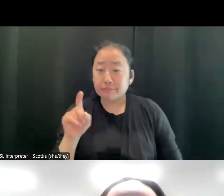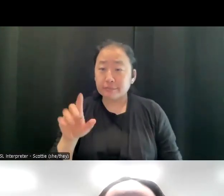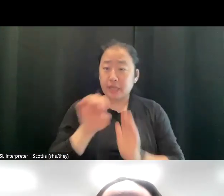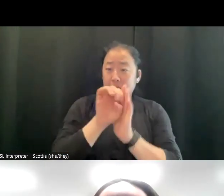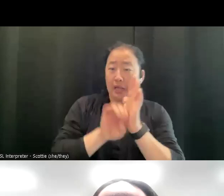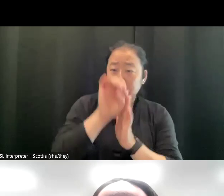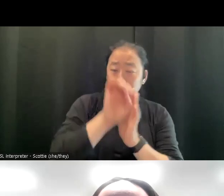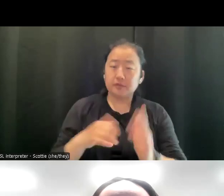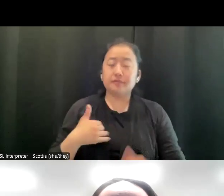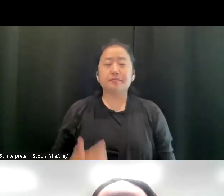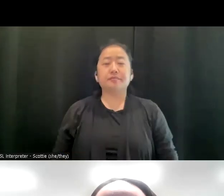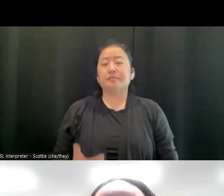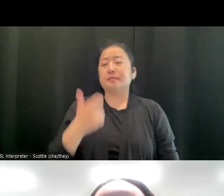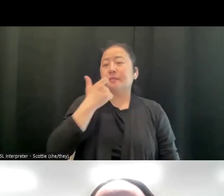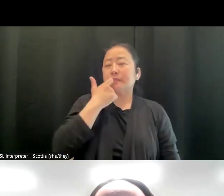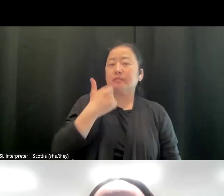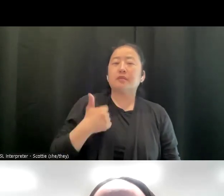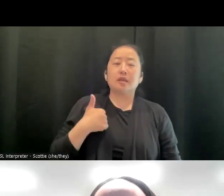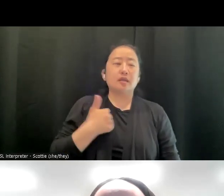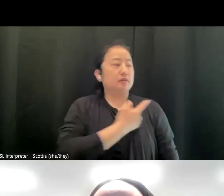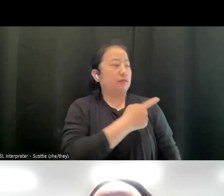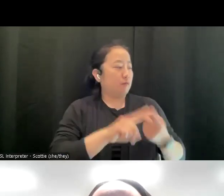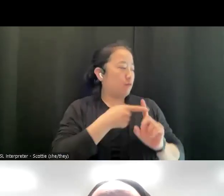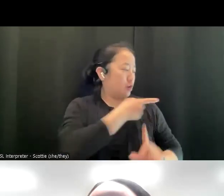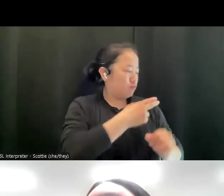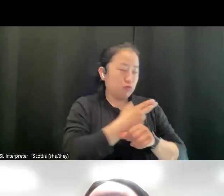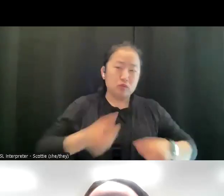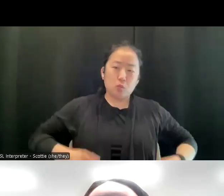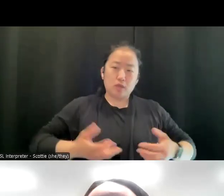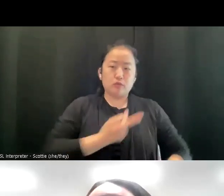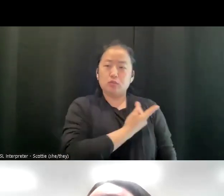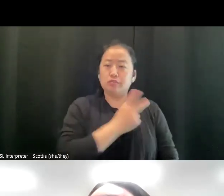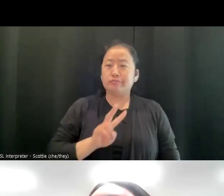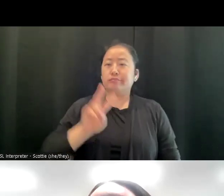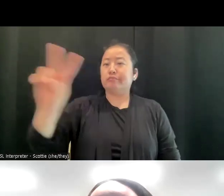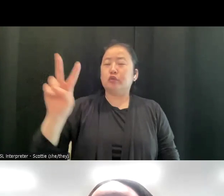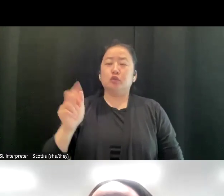concert with a friend who uses a wheelchair, and surprisingly it was a tiny venue but they